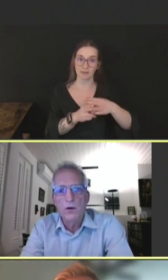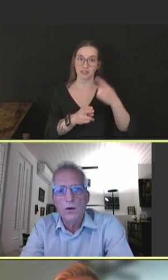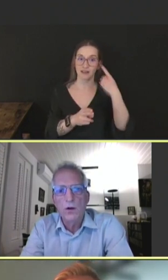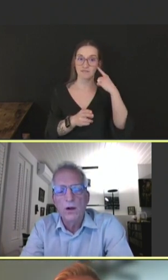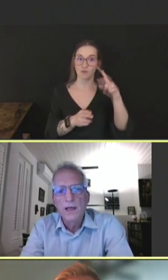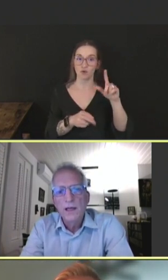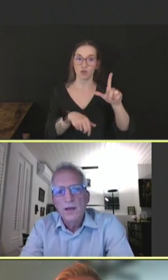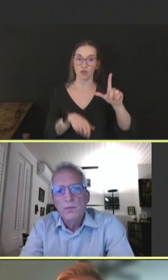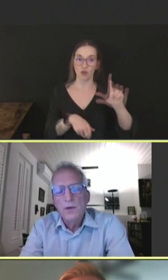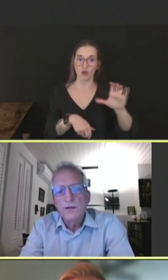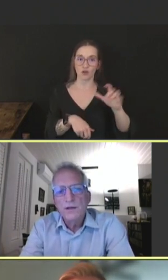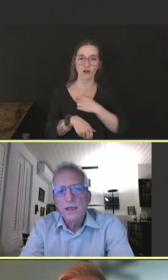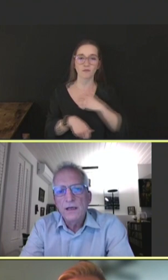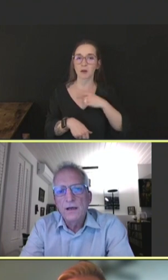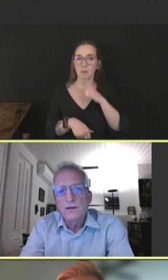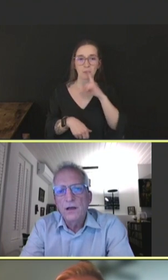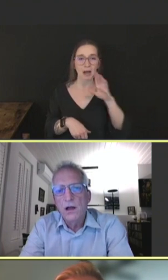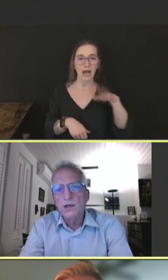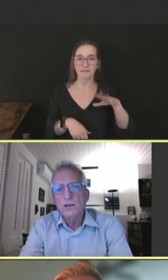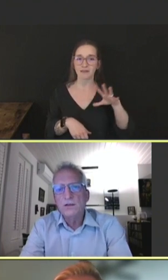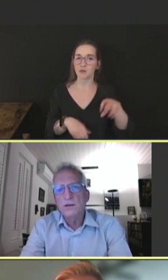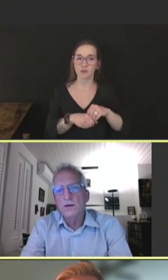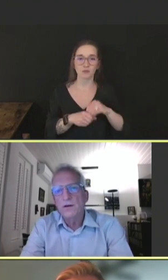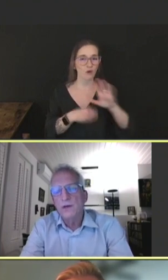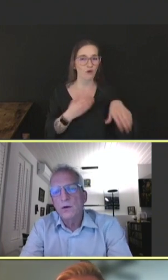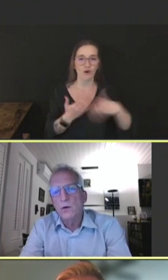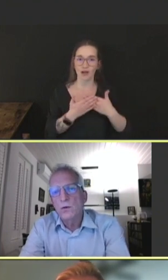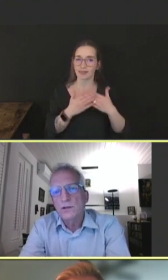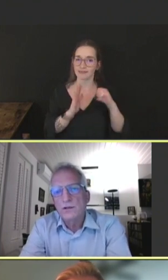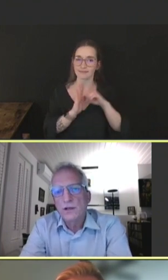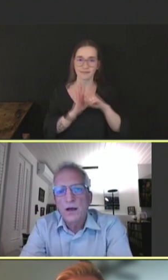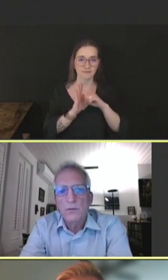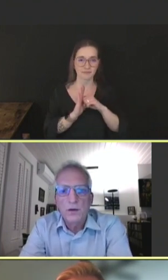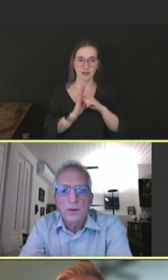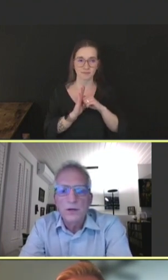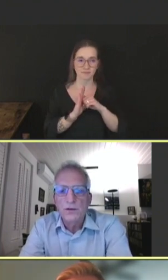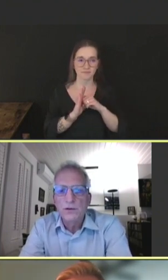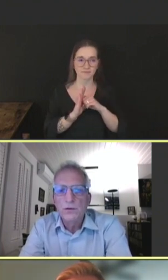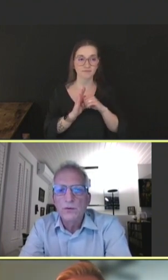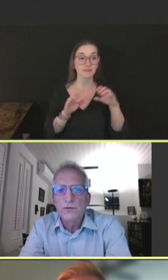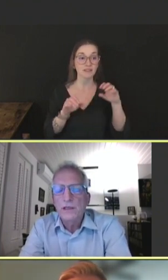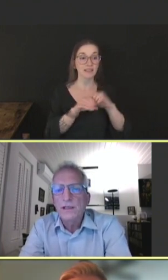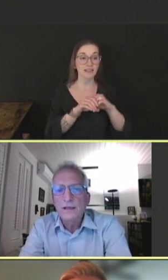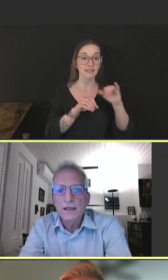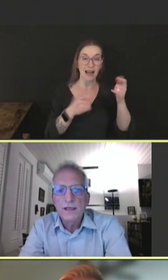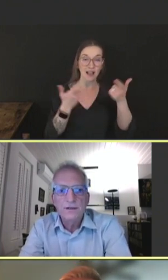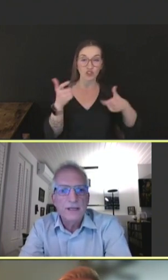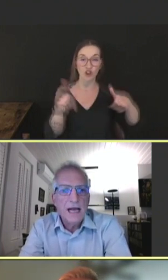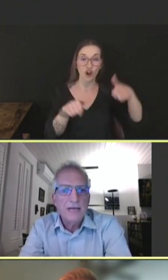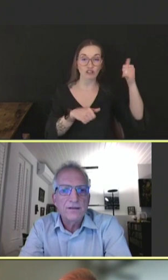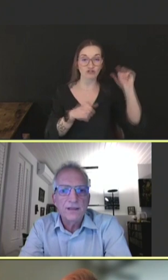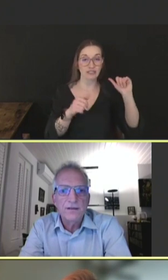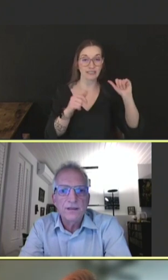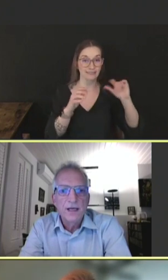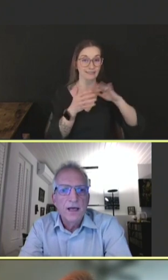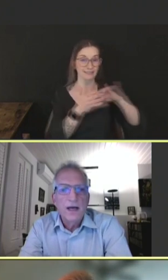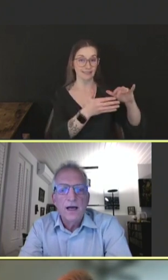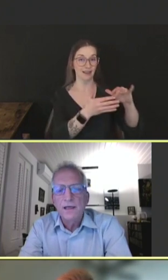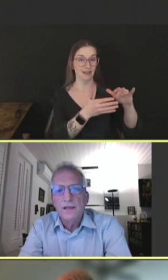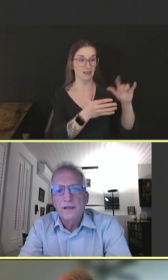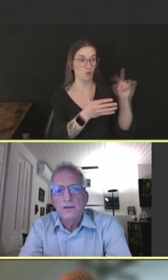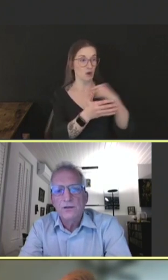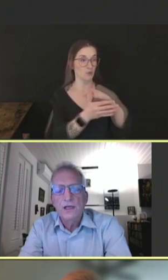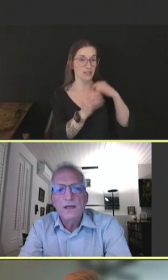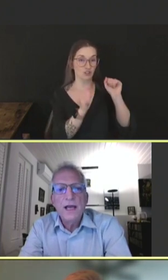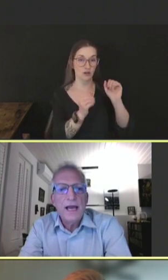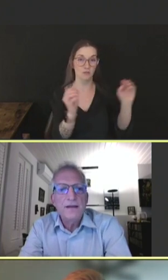all. That's in the largest of the cohorts where we could do a very detailed analysis. It's indicated